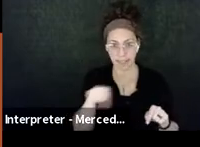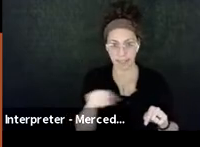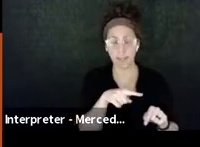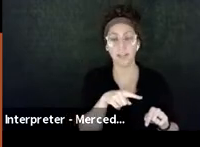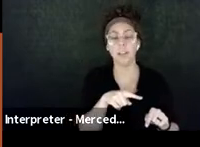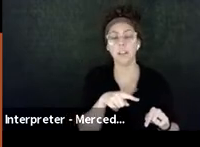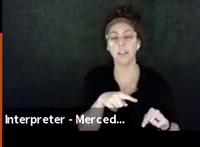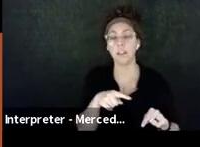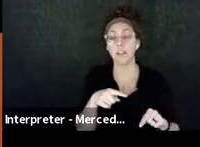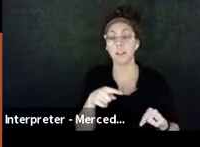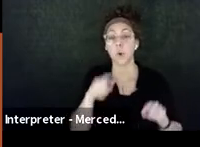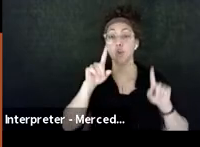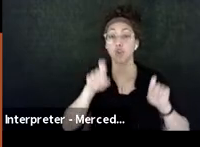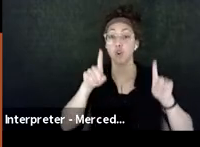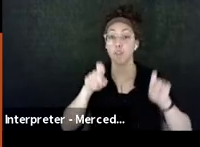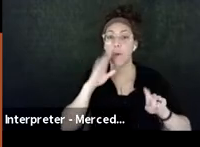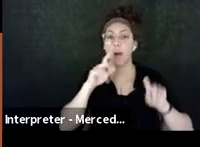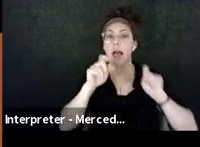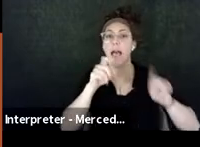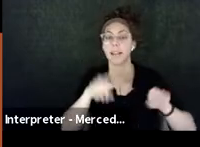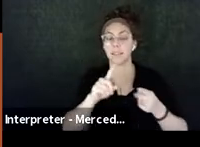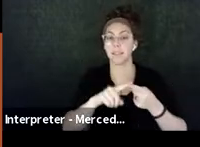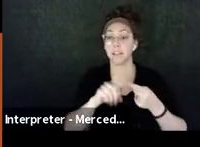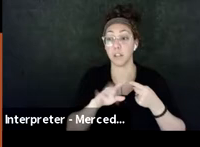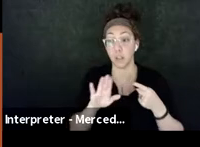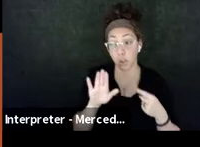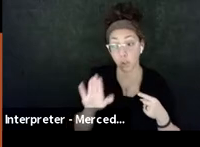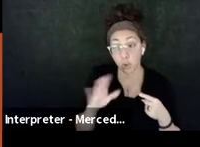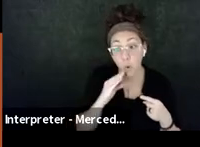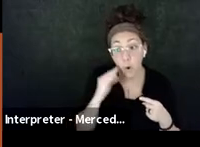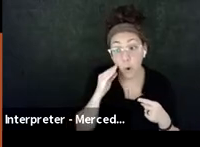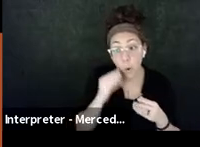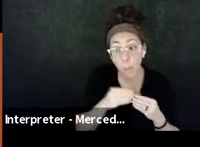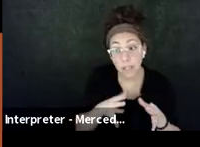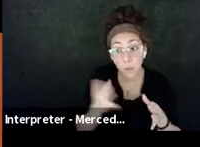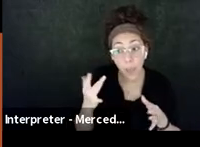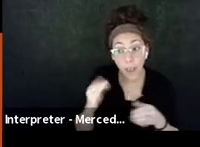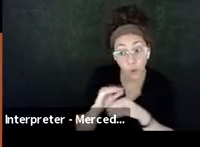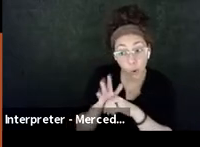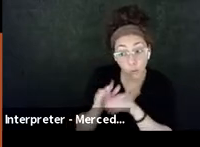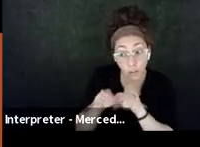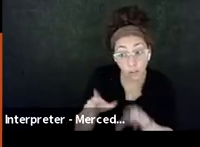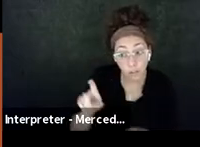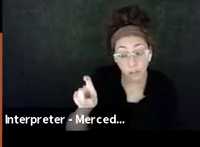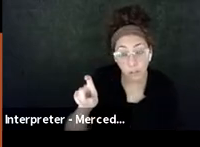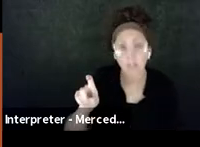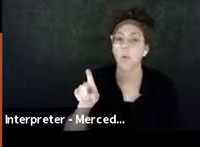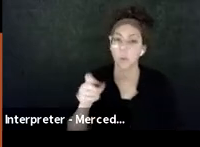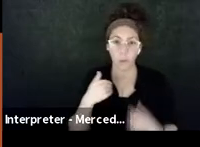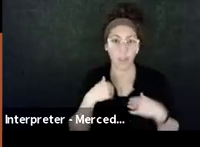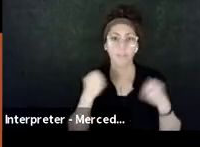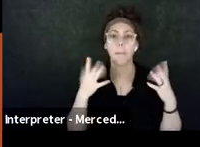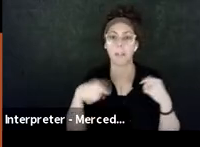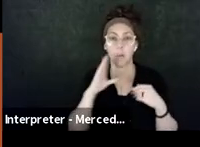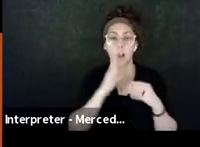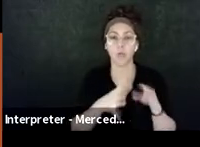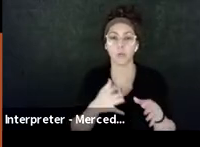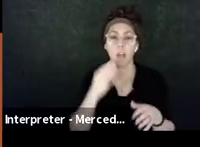Natalie Chavez: We actually asked a specific question. Was your housing impacted by coven 19 so we have a fair amount of students that are going to lose housing because of the fact that they couldn't work.